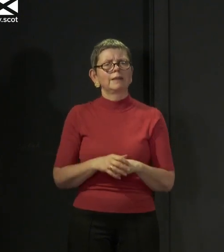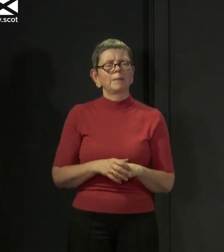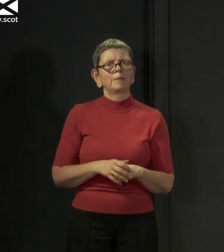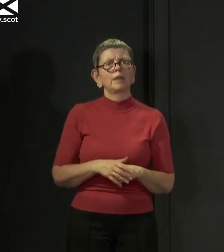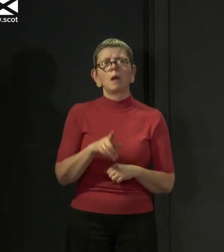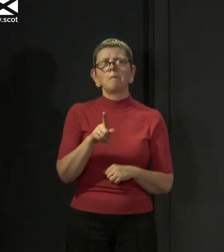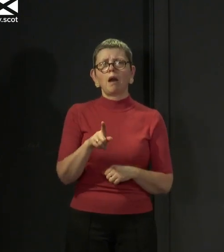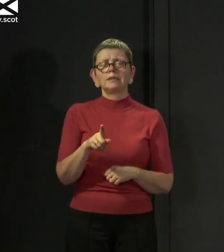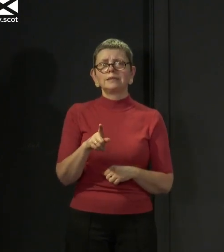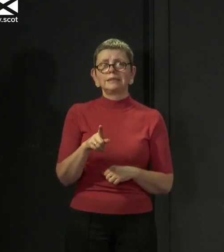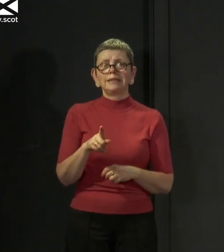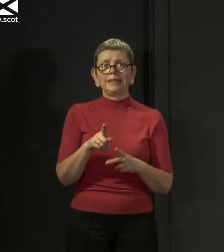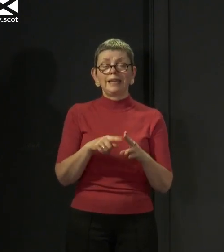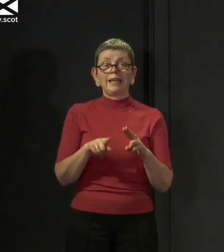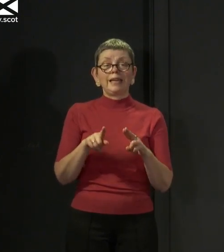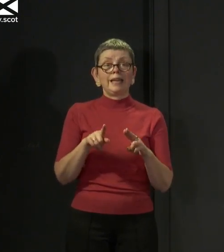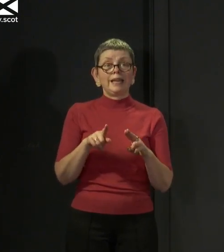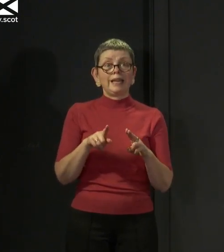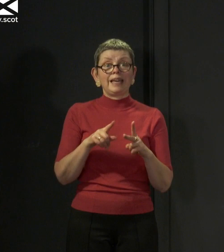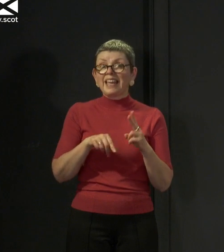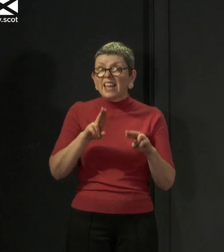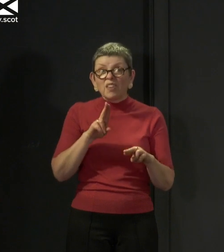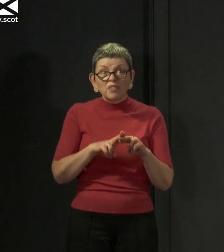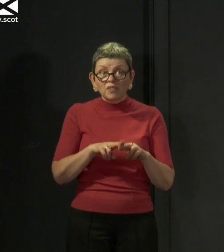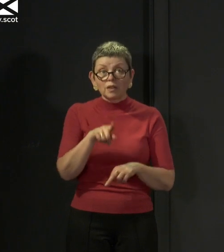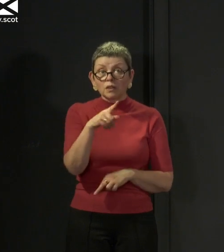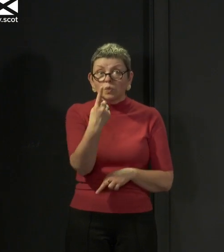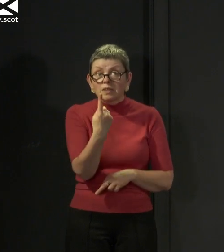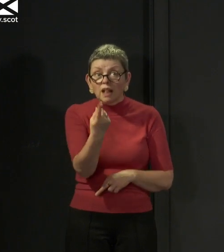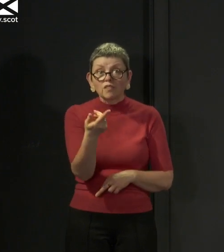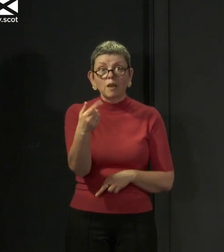if that's not the case for you, if you in the last days and week have been going out